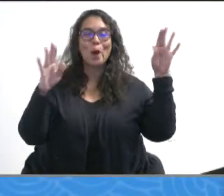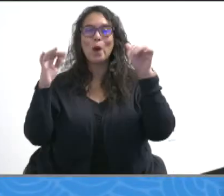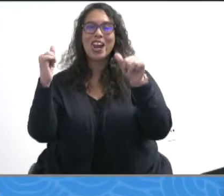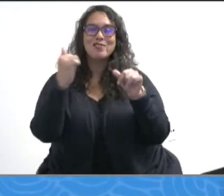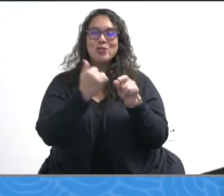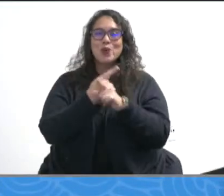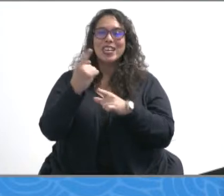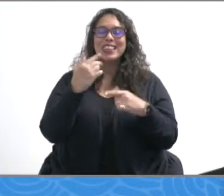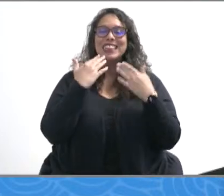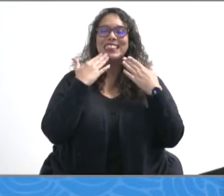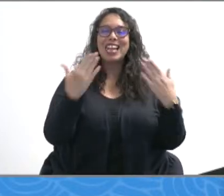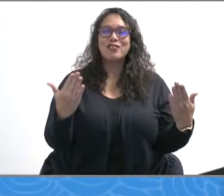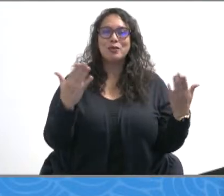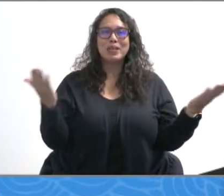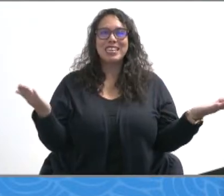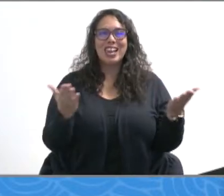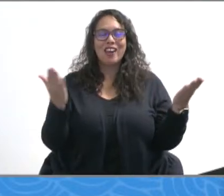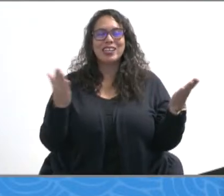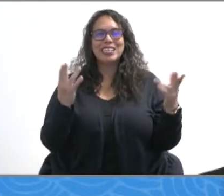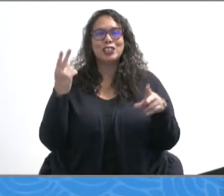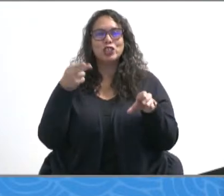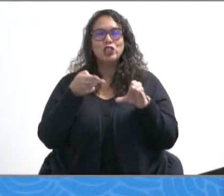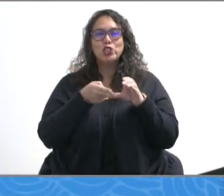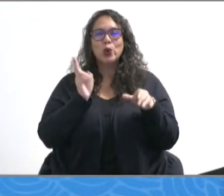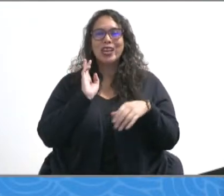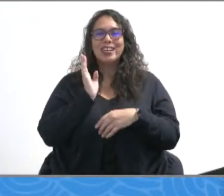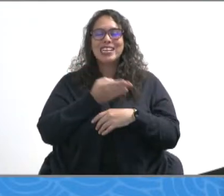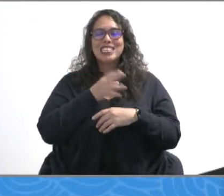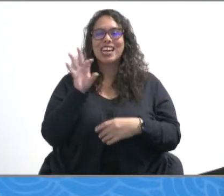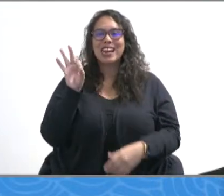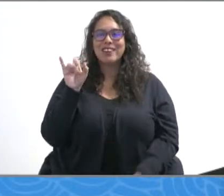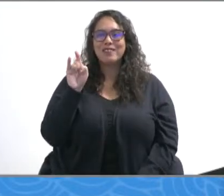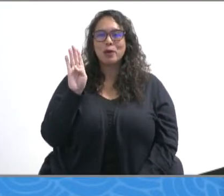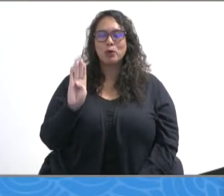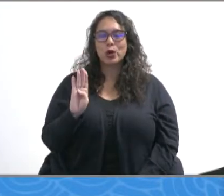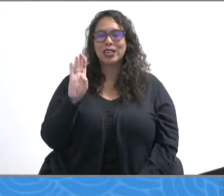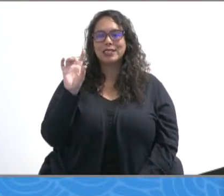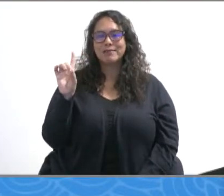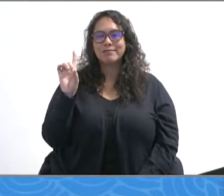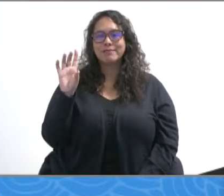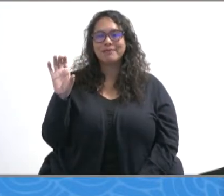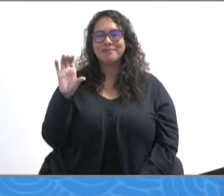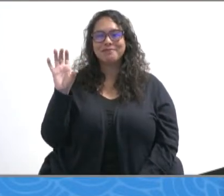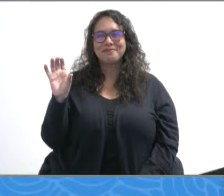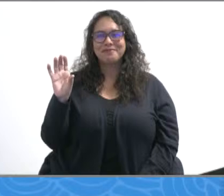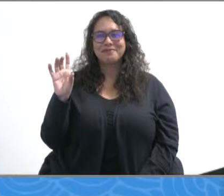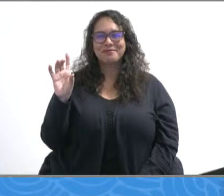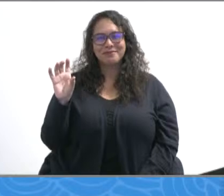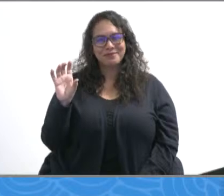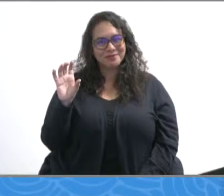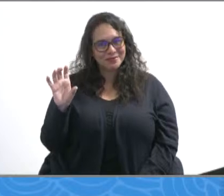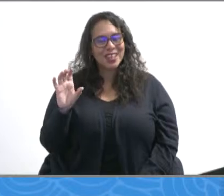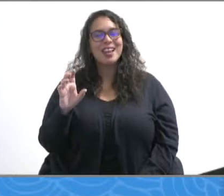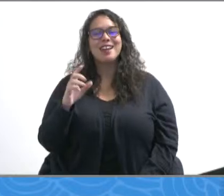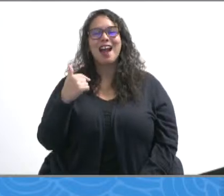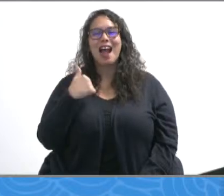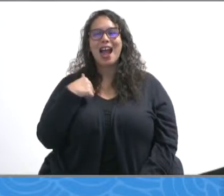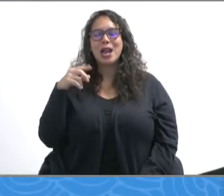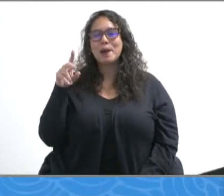for our February District Community Advisory Committee. I'm Carmen Hernandez, and I have the honor and privilege